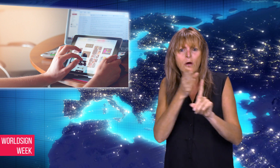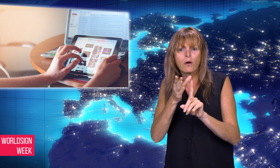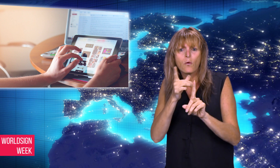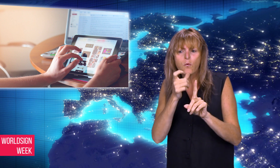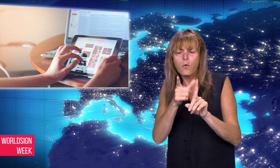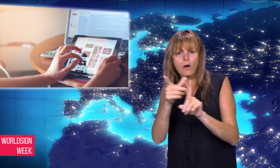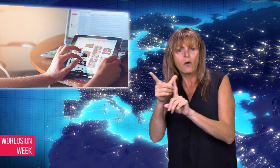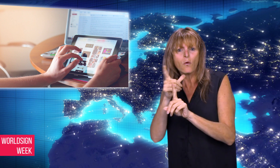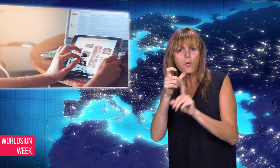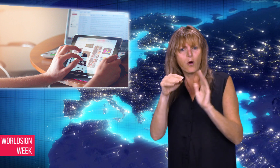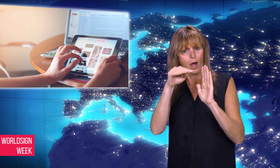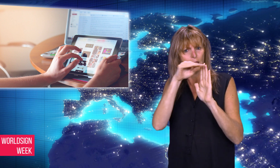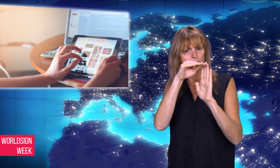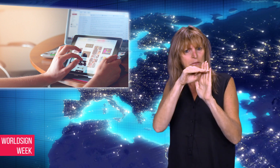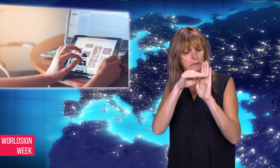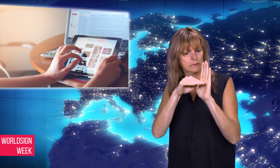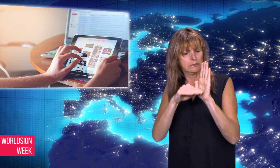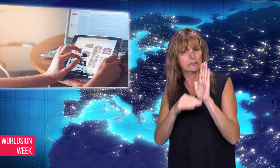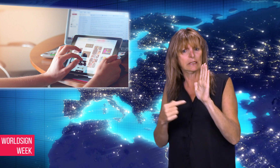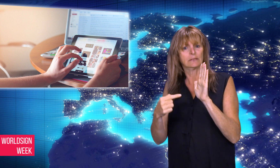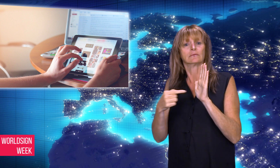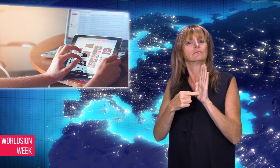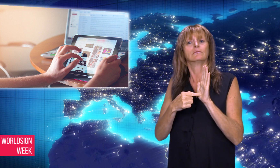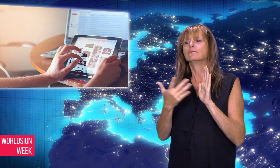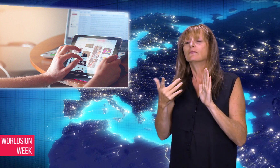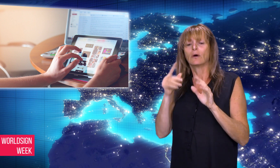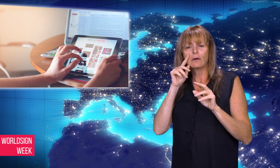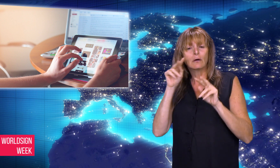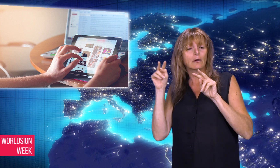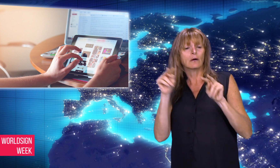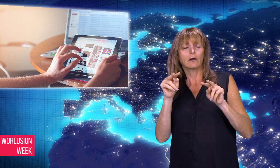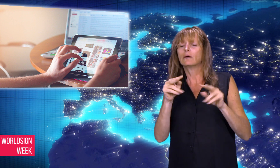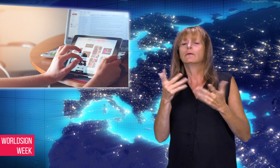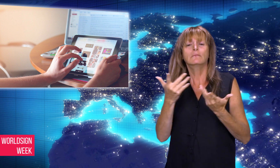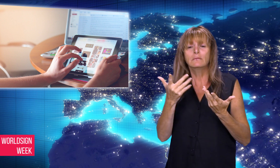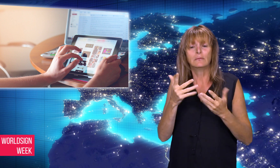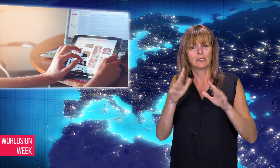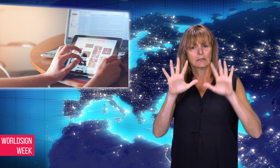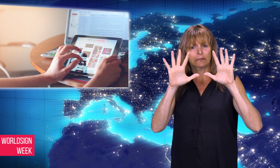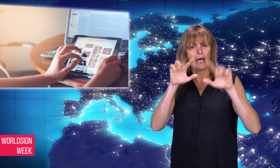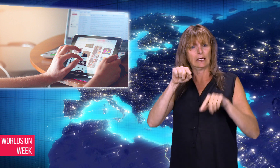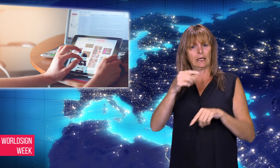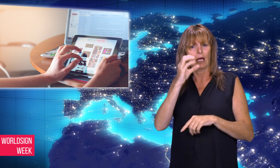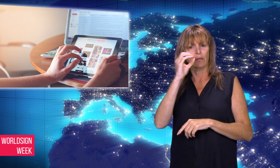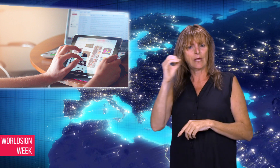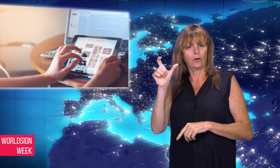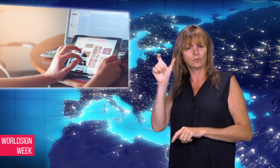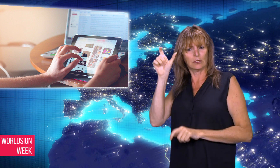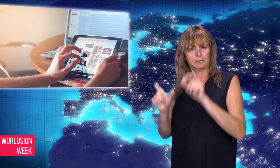processing. This authoritative list